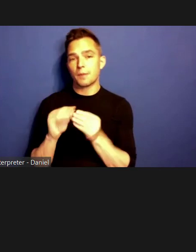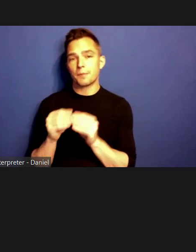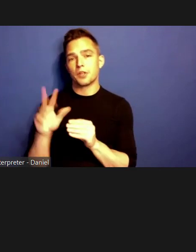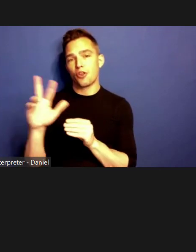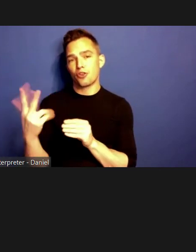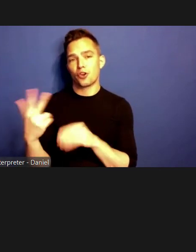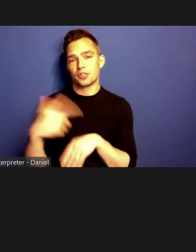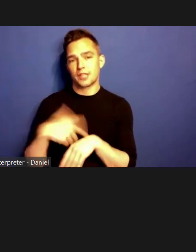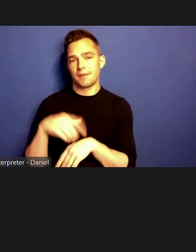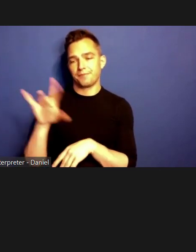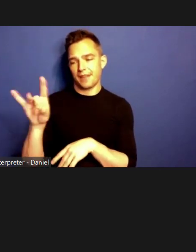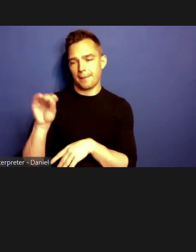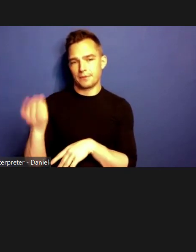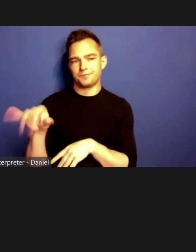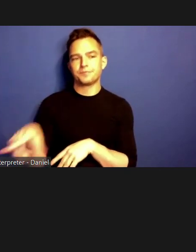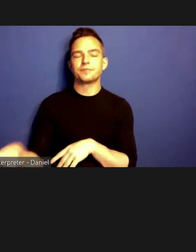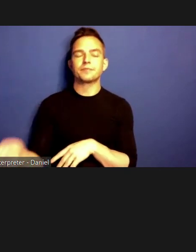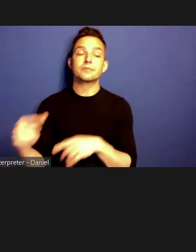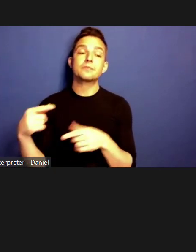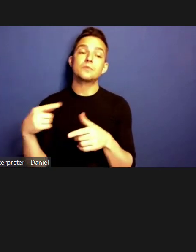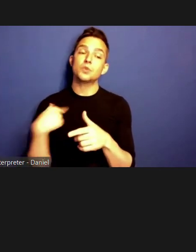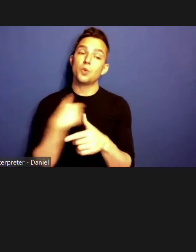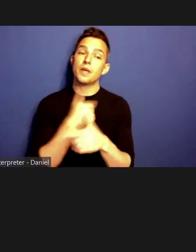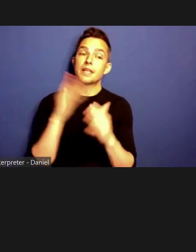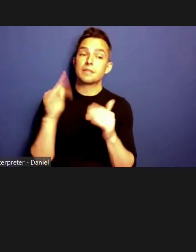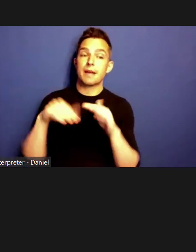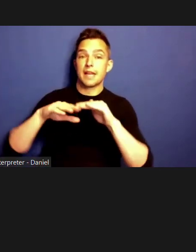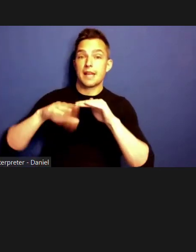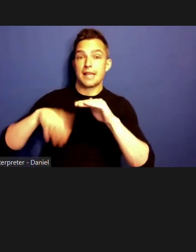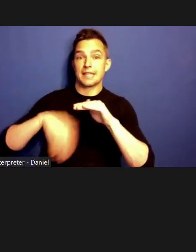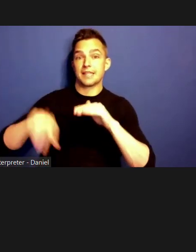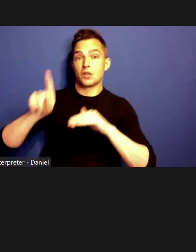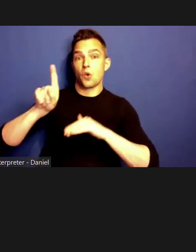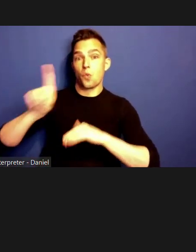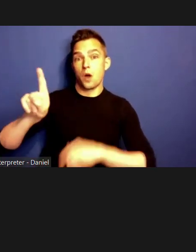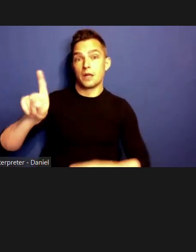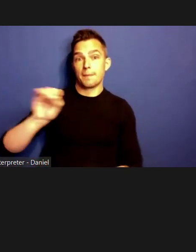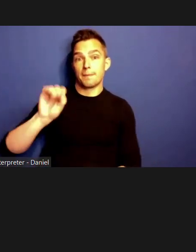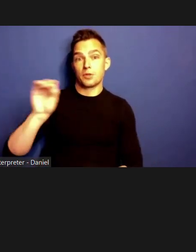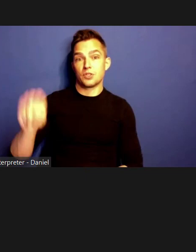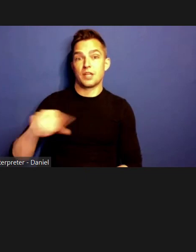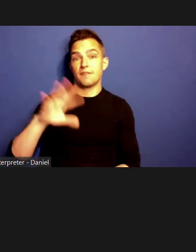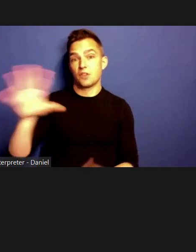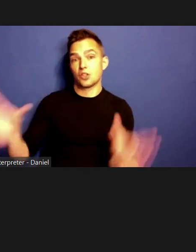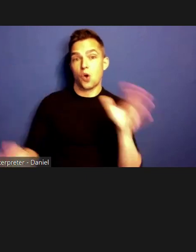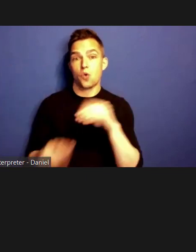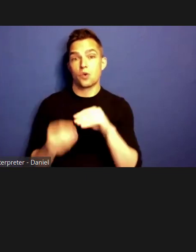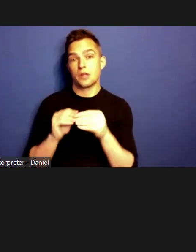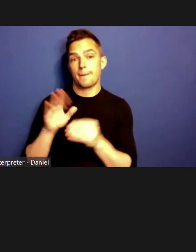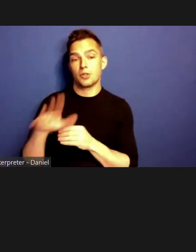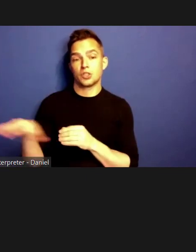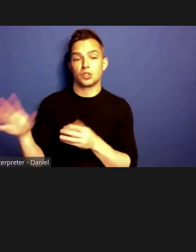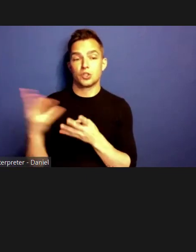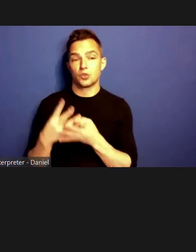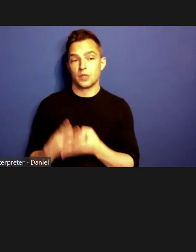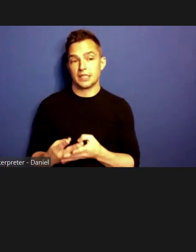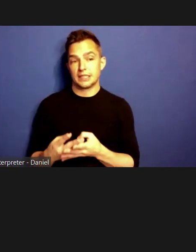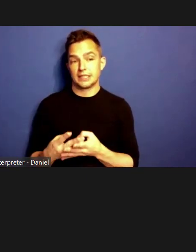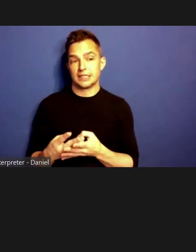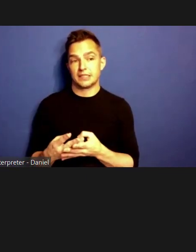We are going to expect less than 1% of the total number of children being screened will have not pass that third screening.